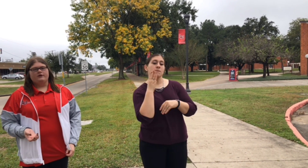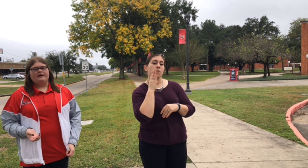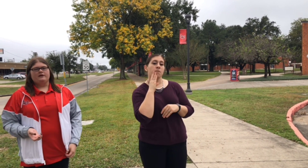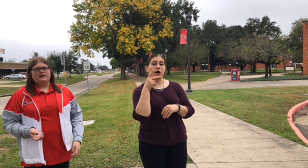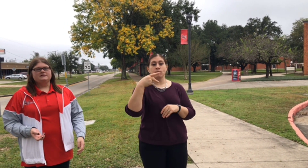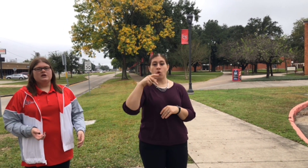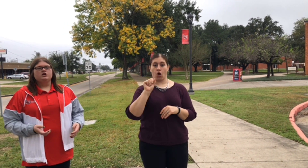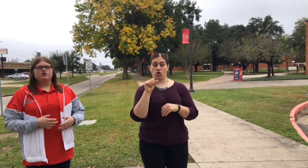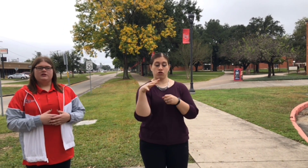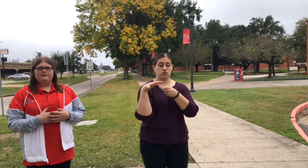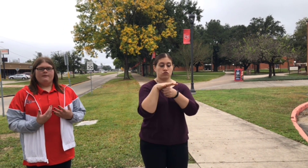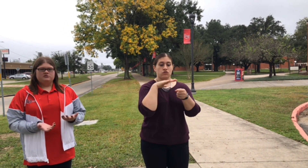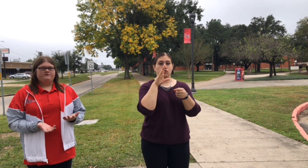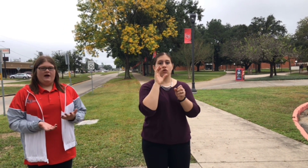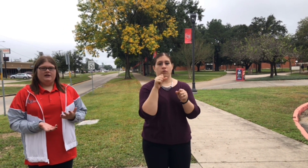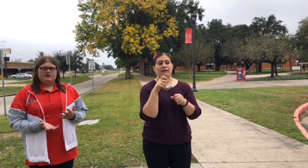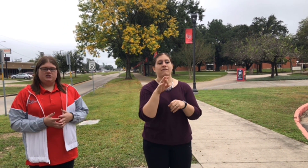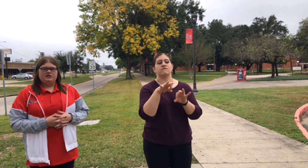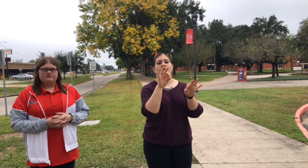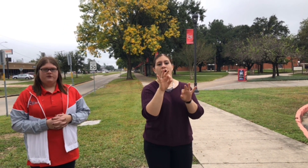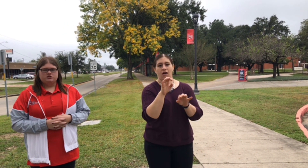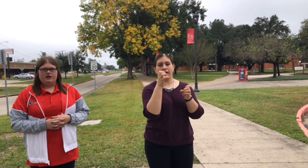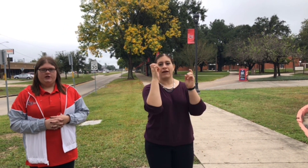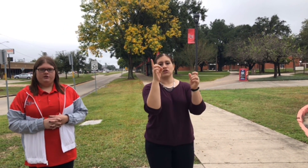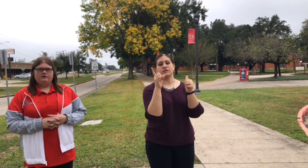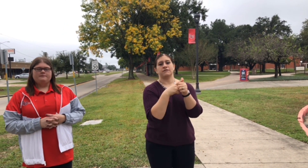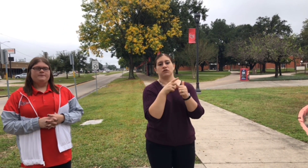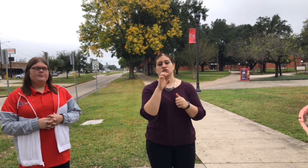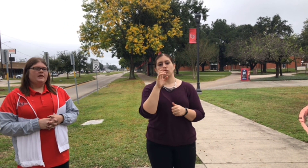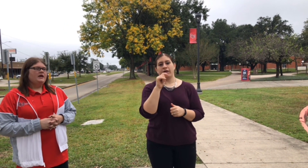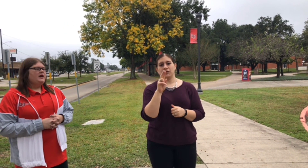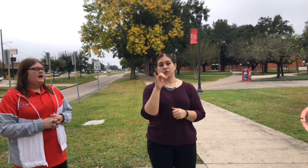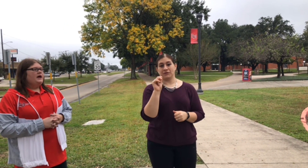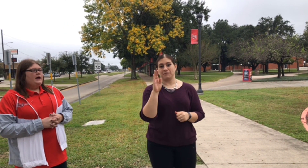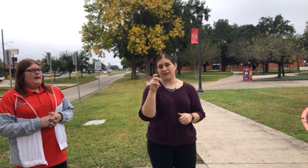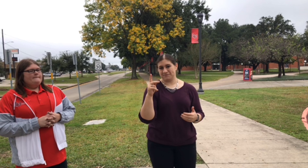areas you're going to be able to find an Education First Credit Union.